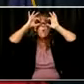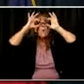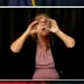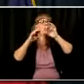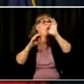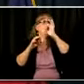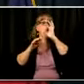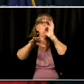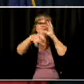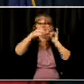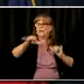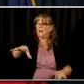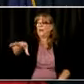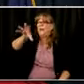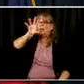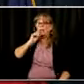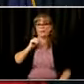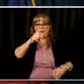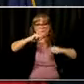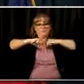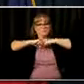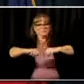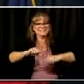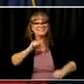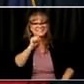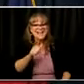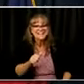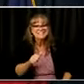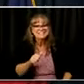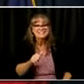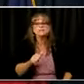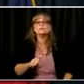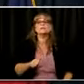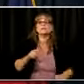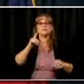these things are very decoratable you can probably even find them online very inexpensively where you